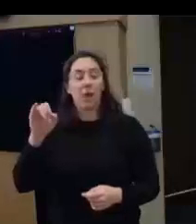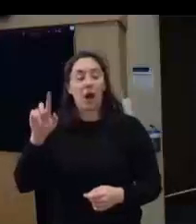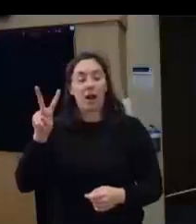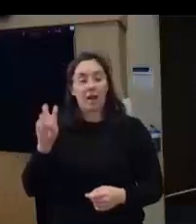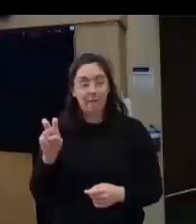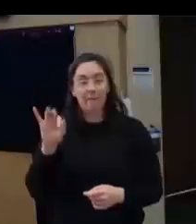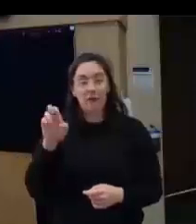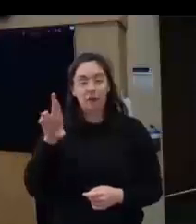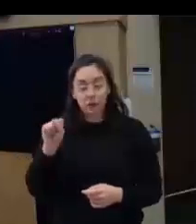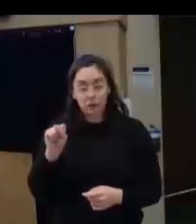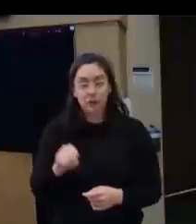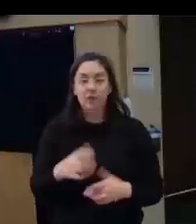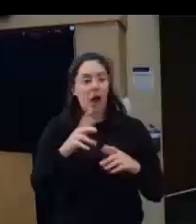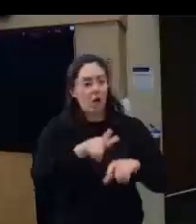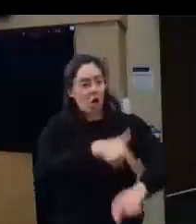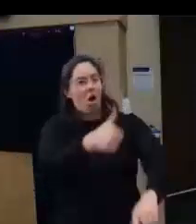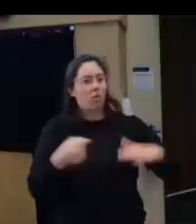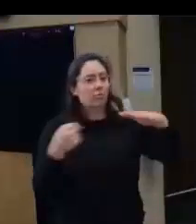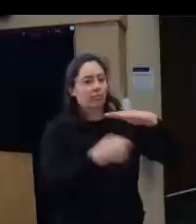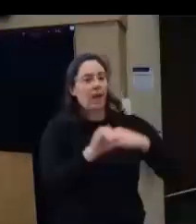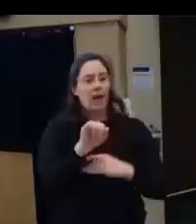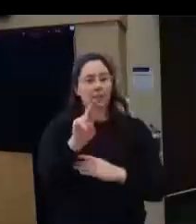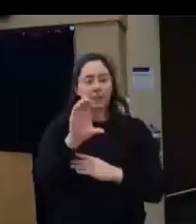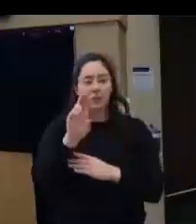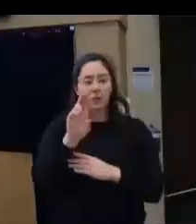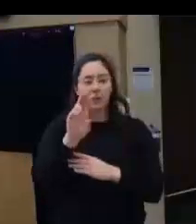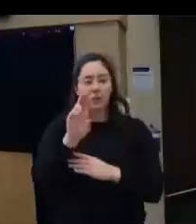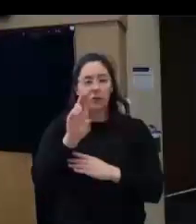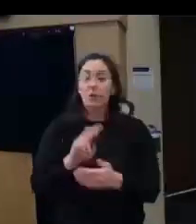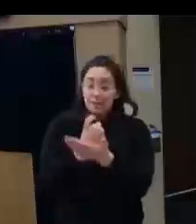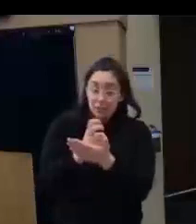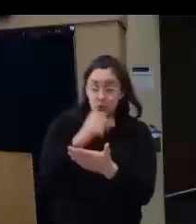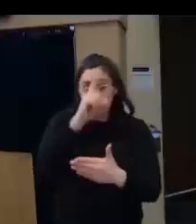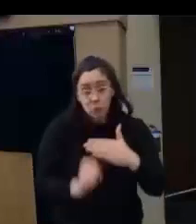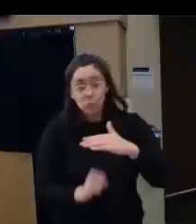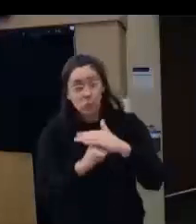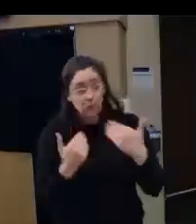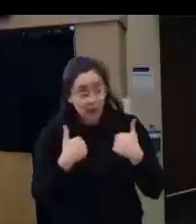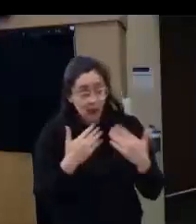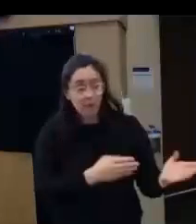stay there are postoperative complications so strokes and seizures children face extra